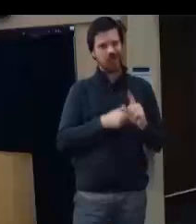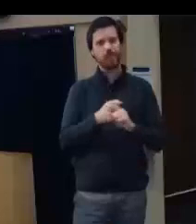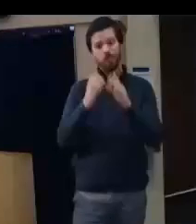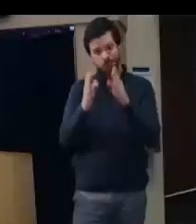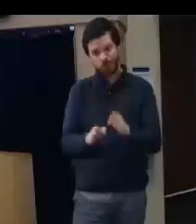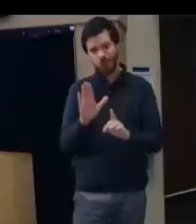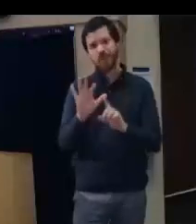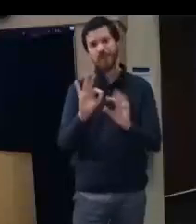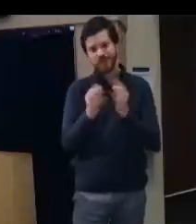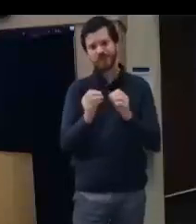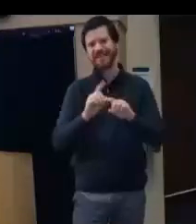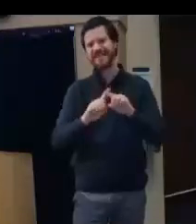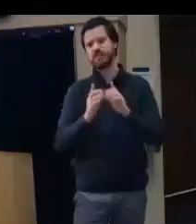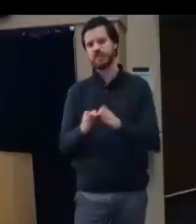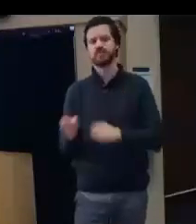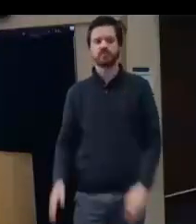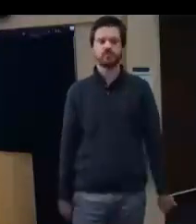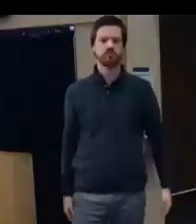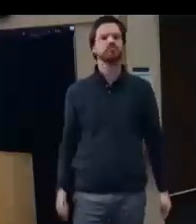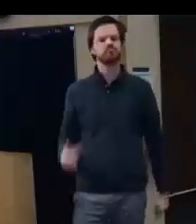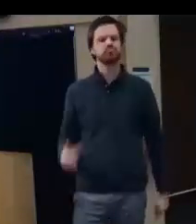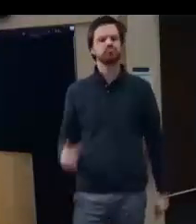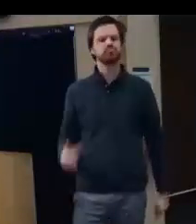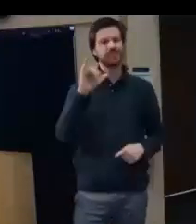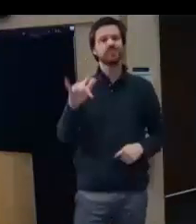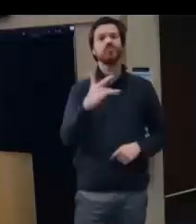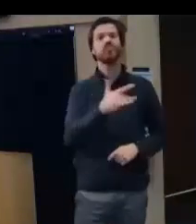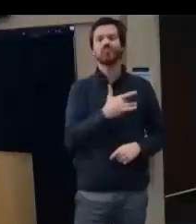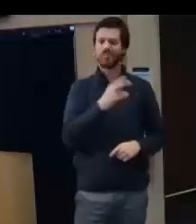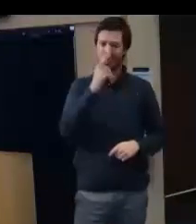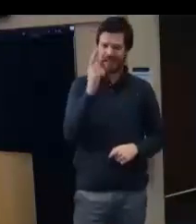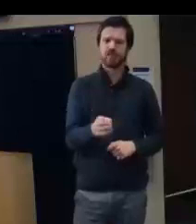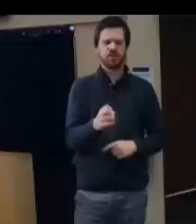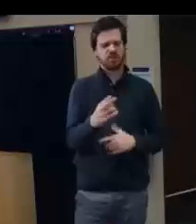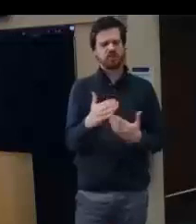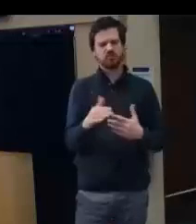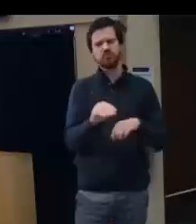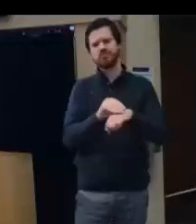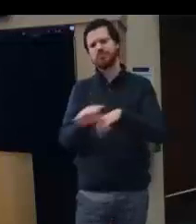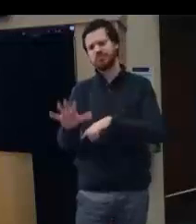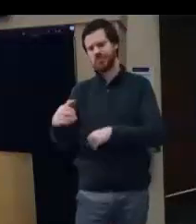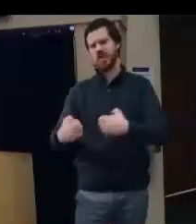and their family in many ways it's understandable that your cardiac history would have an emotional